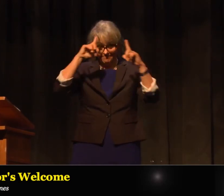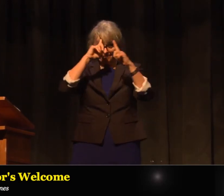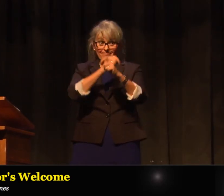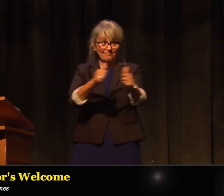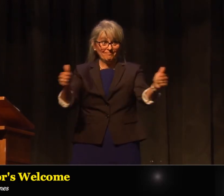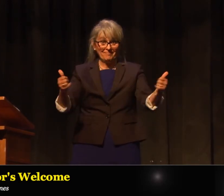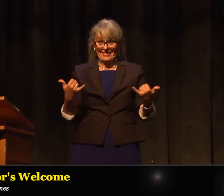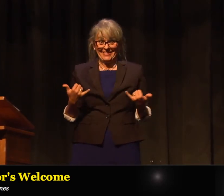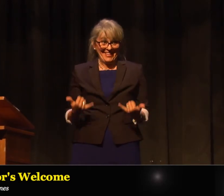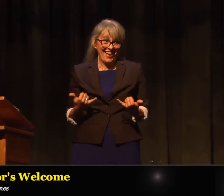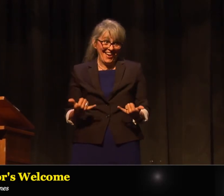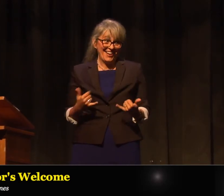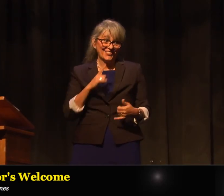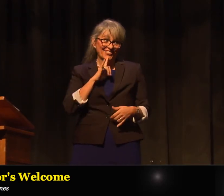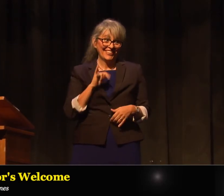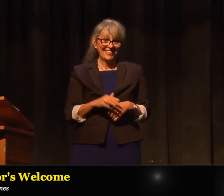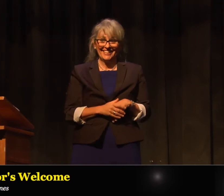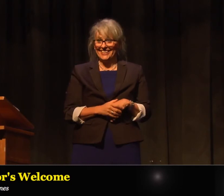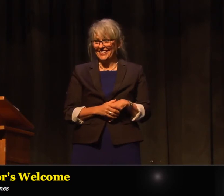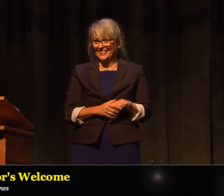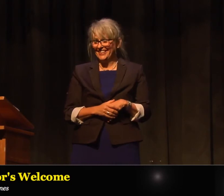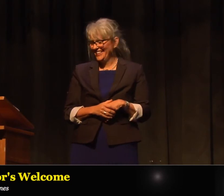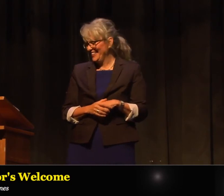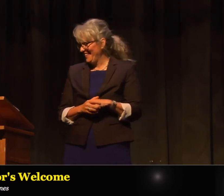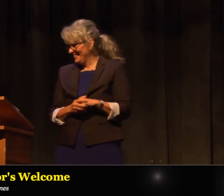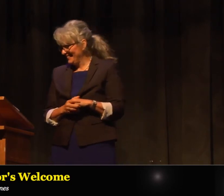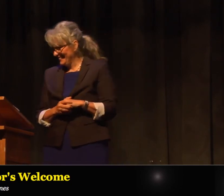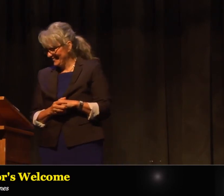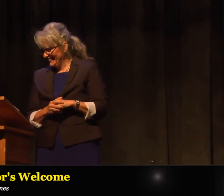all sorts of things. It's up to you now, really.